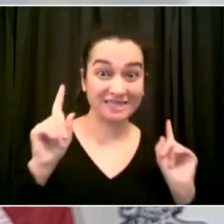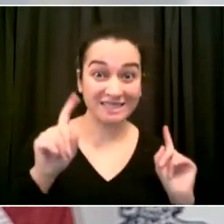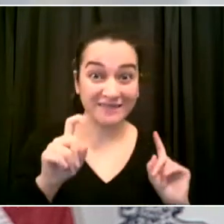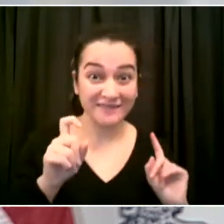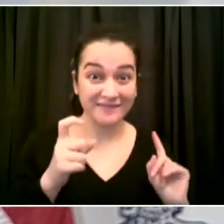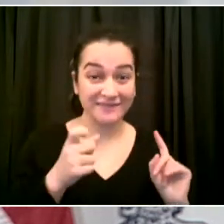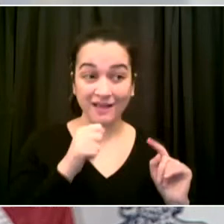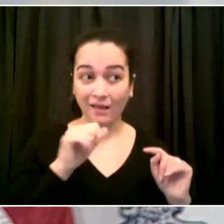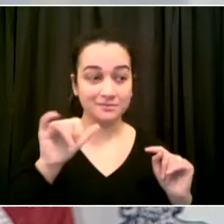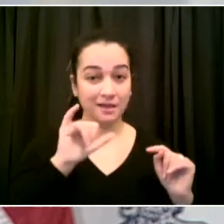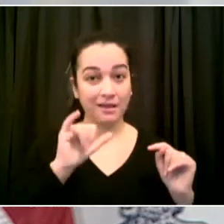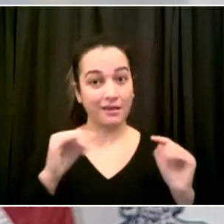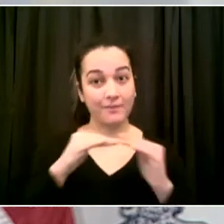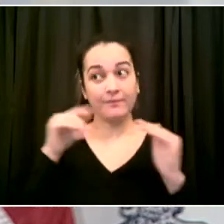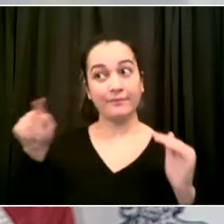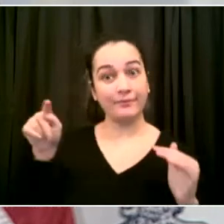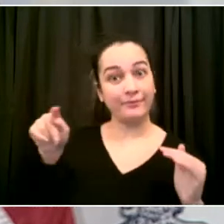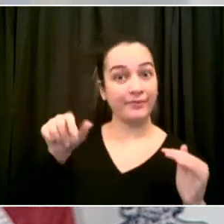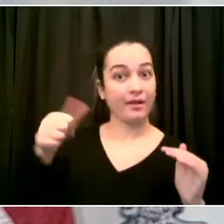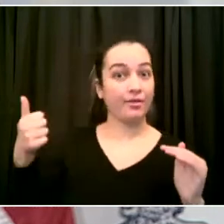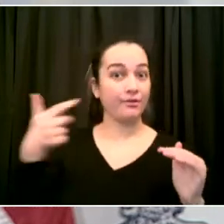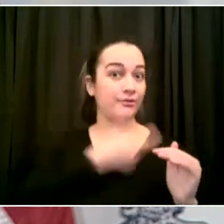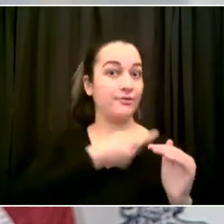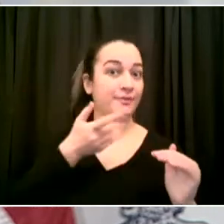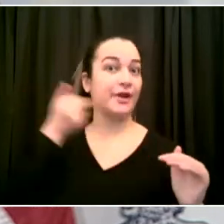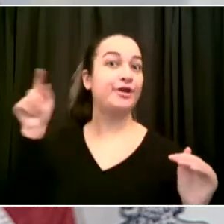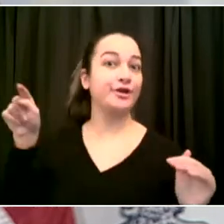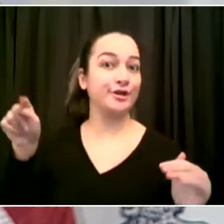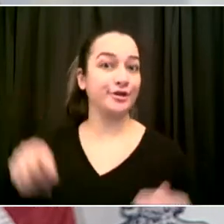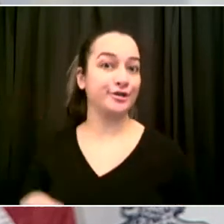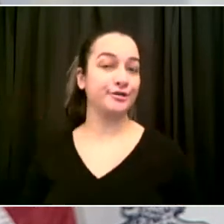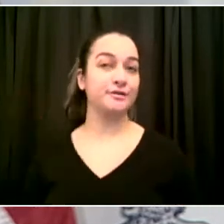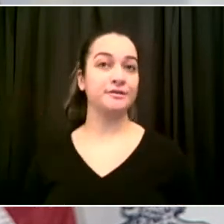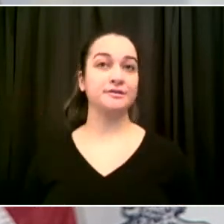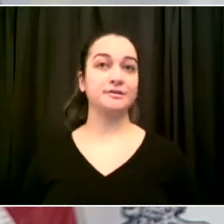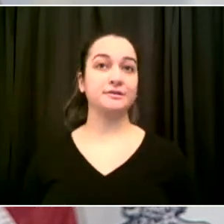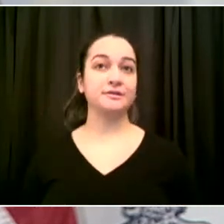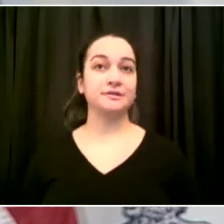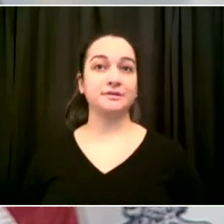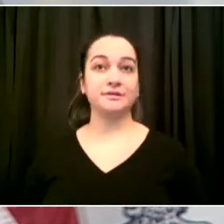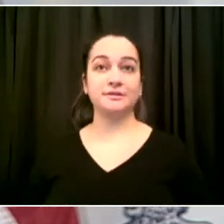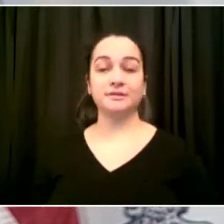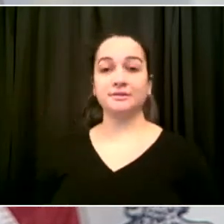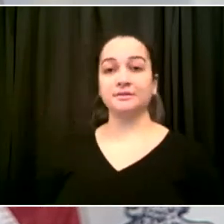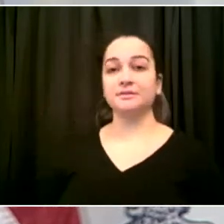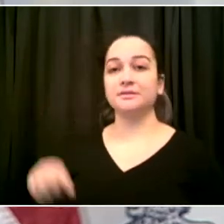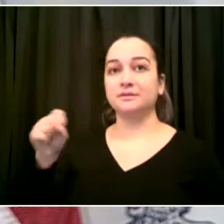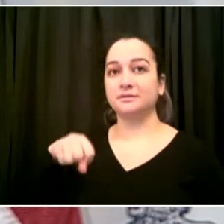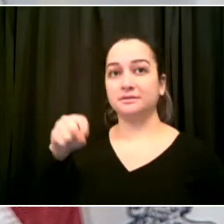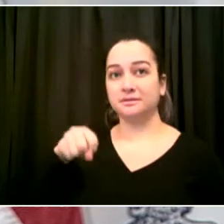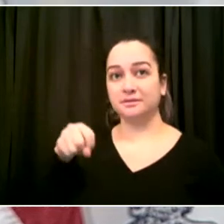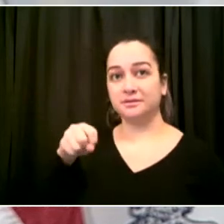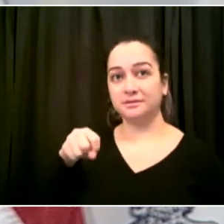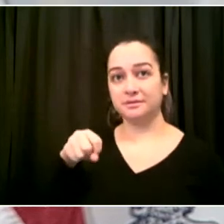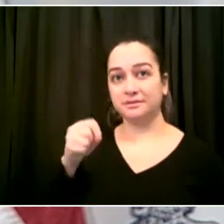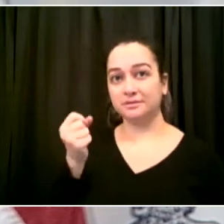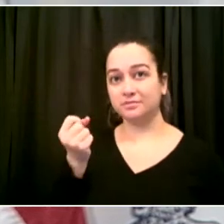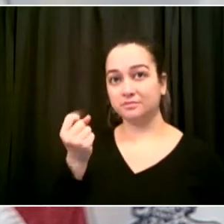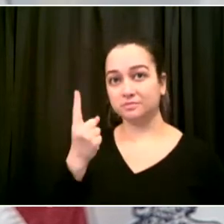TURN TO DR. KATZ . WHAT MATTERS MOST WHEN WE ARE VACCINATING A SENIOR IS TO